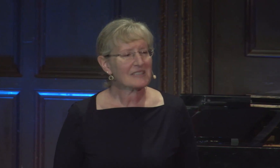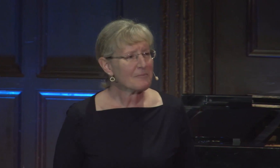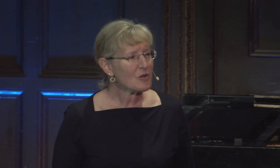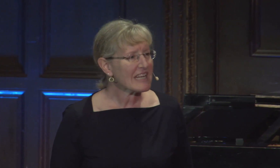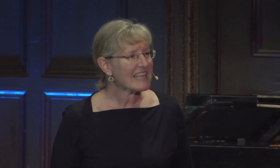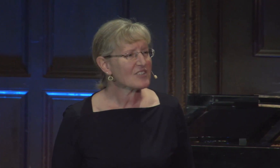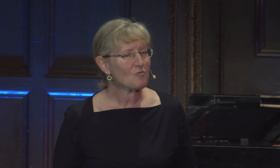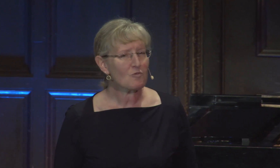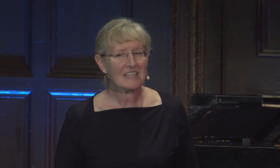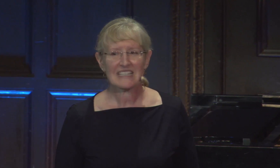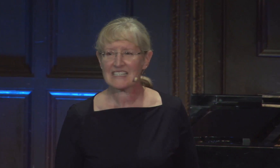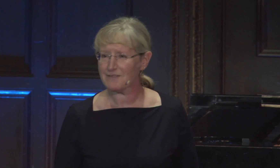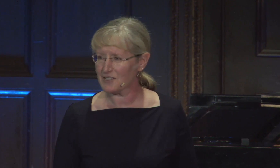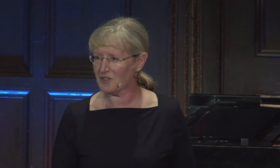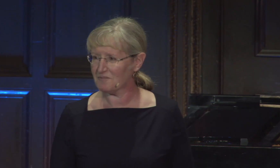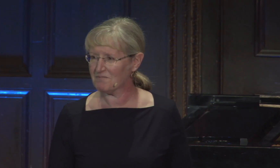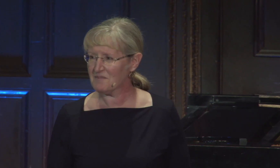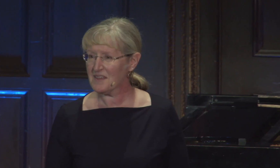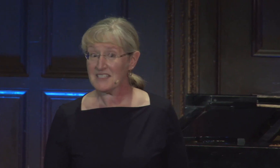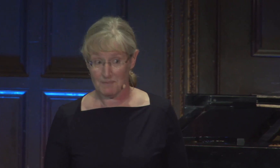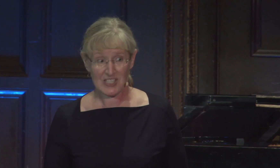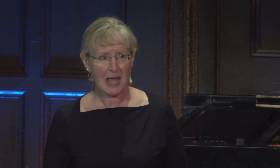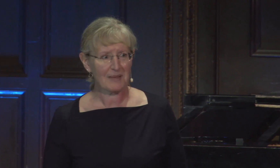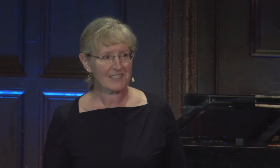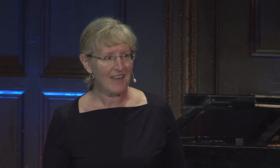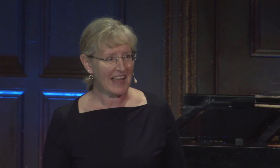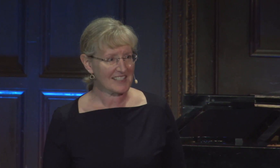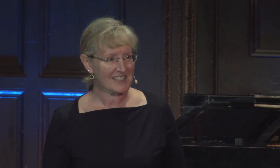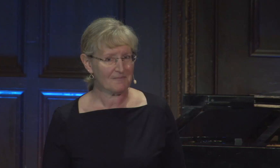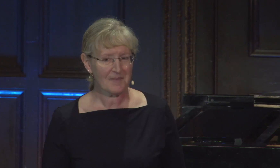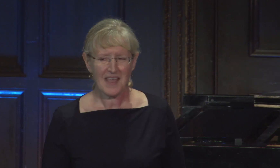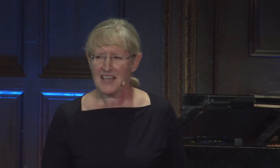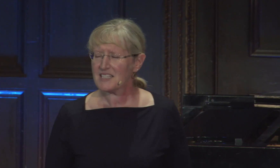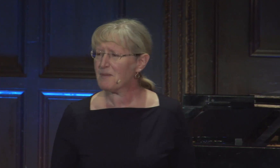But lipreading is really difficult. Speech happens fast.